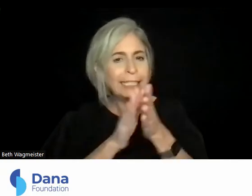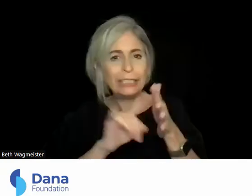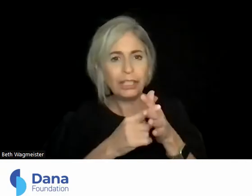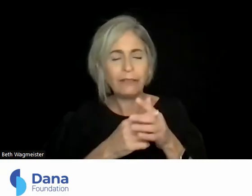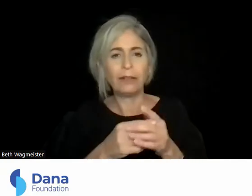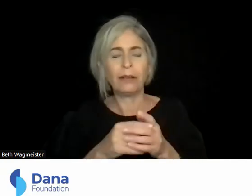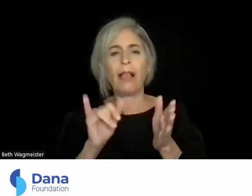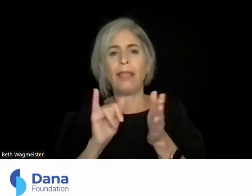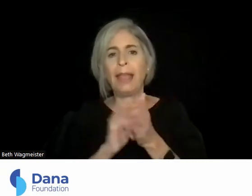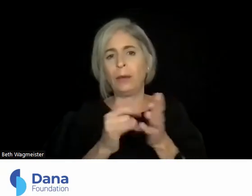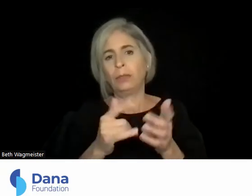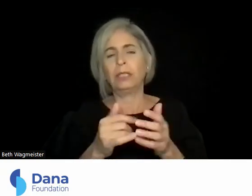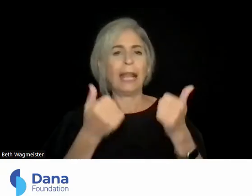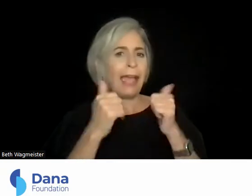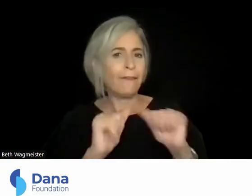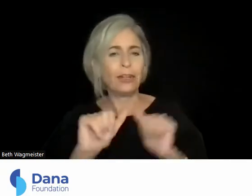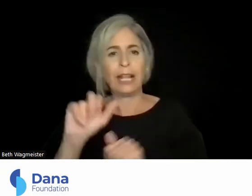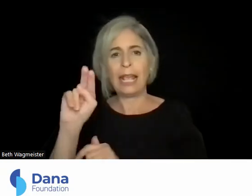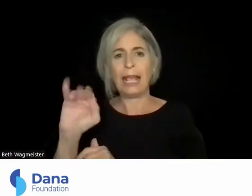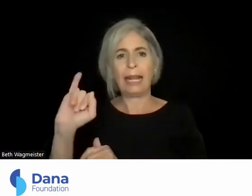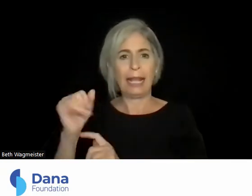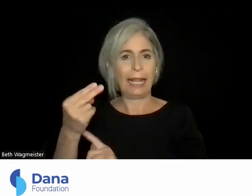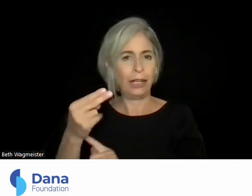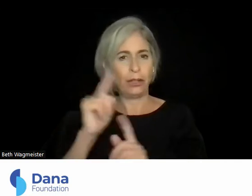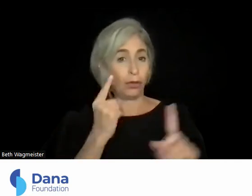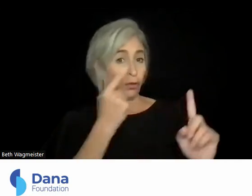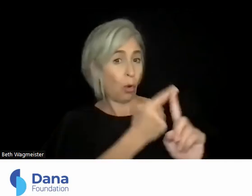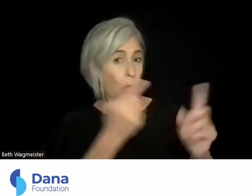and much of that work was focused on something called the brain initiative